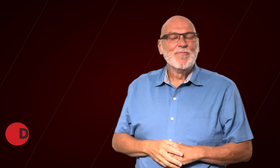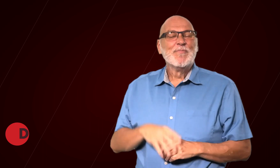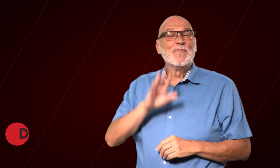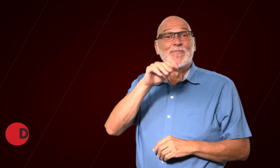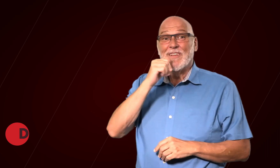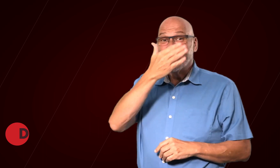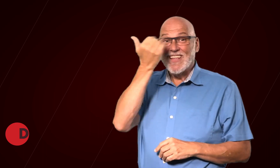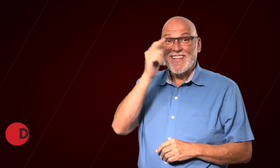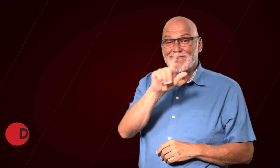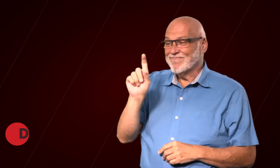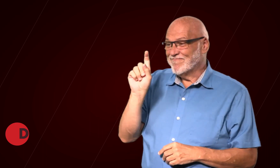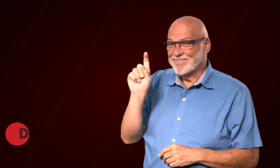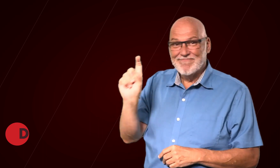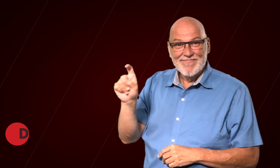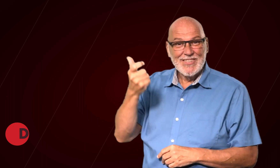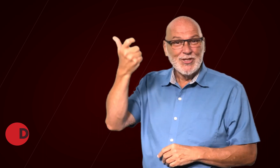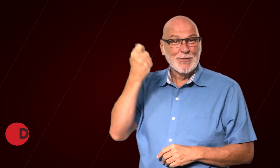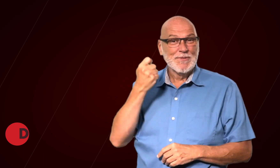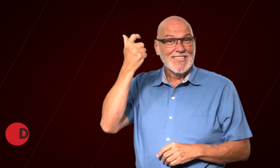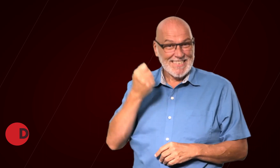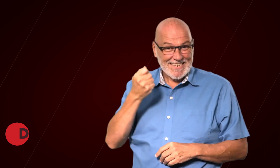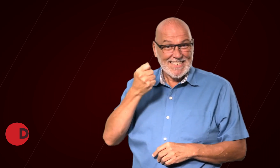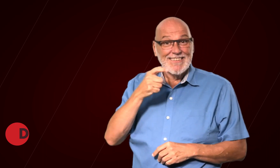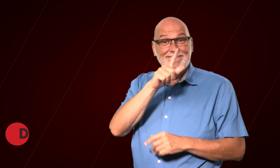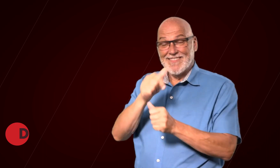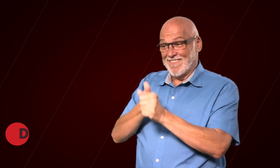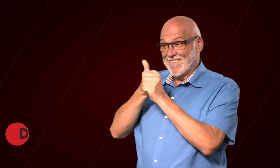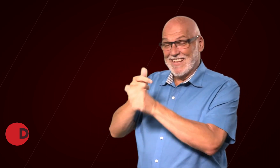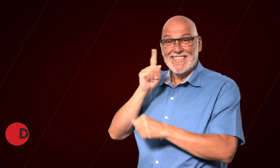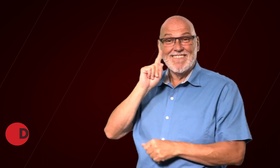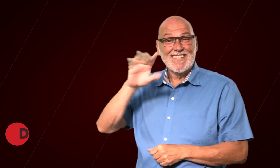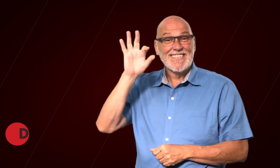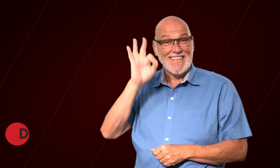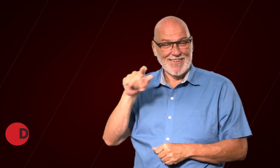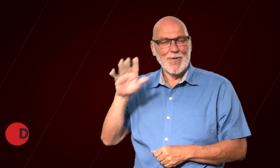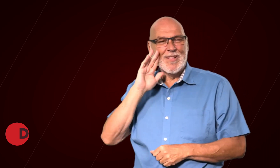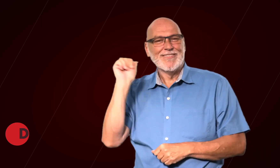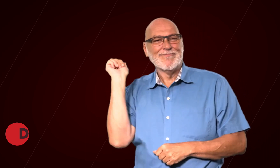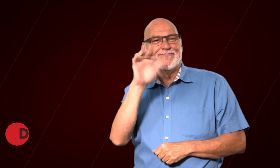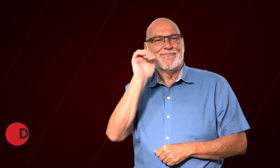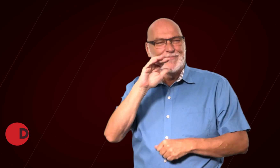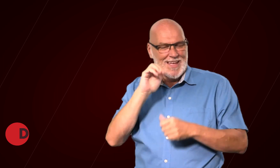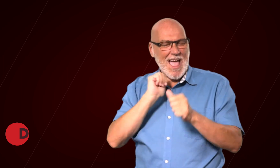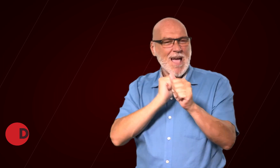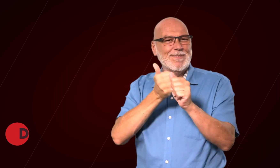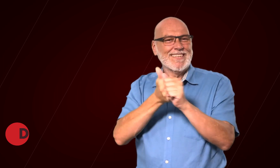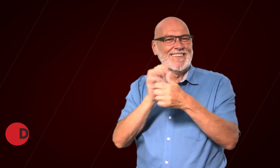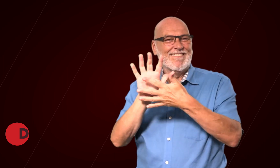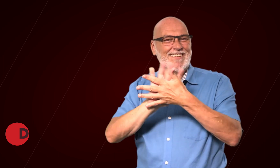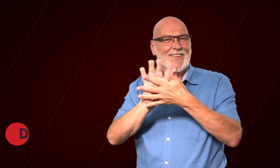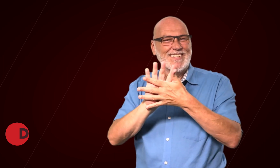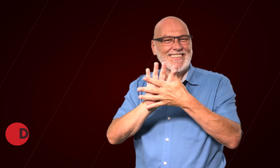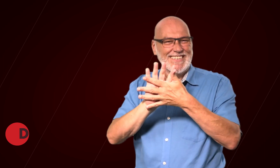Don't forget to subscribe, like, and follow DeafDots to get new video updates!